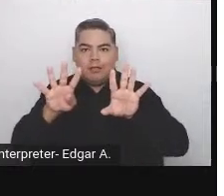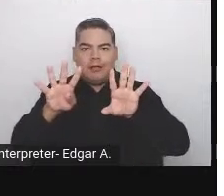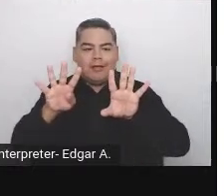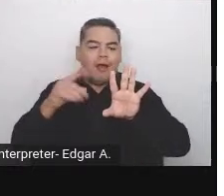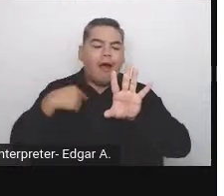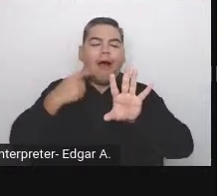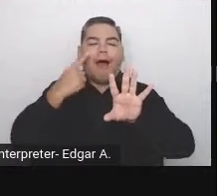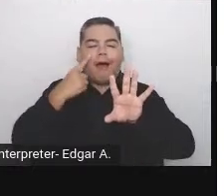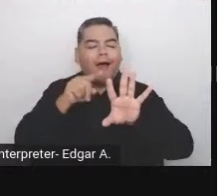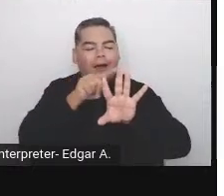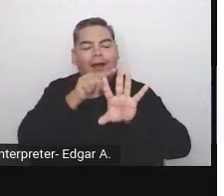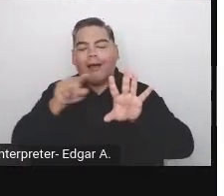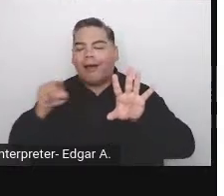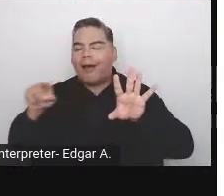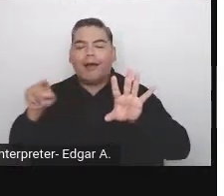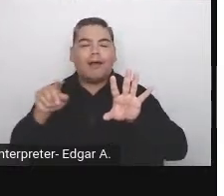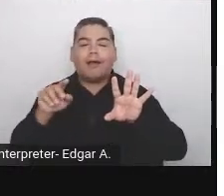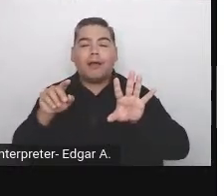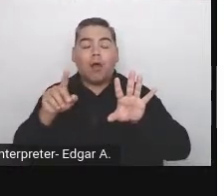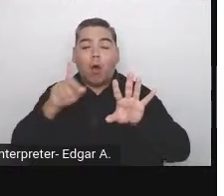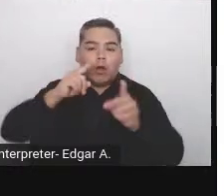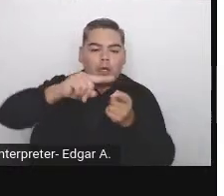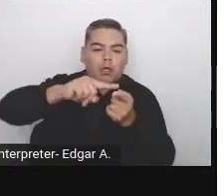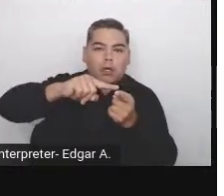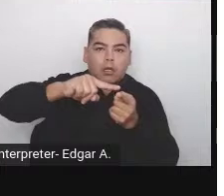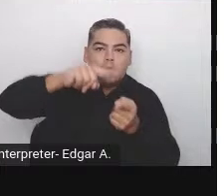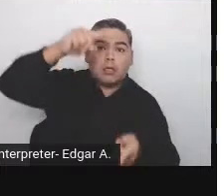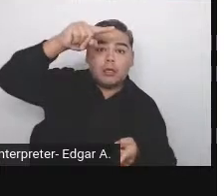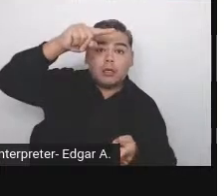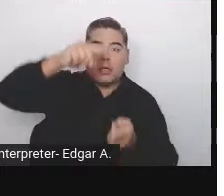characteristic shapes, the large openings in a font and that is a good space.